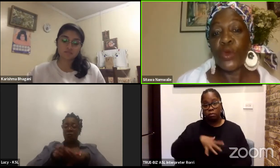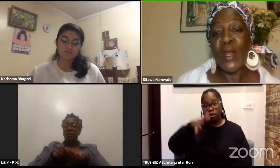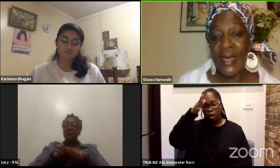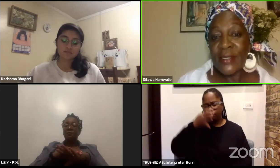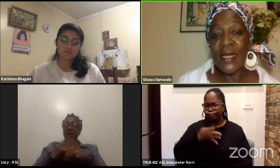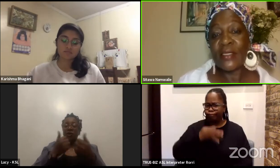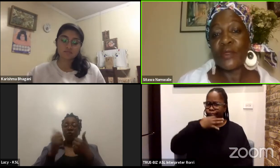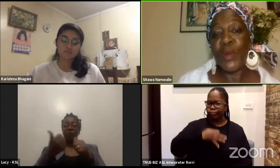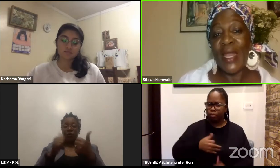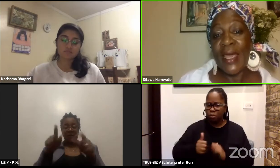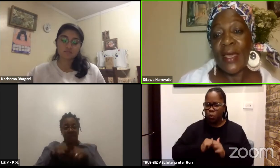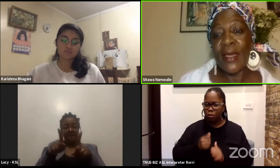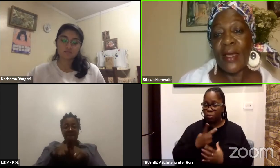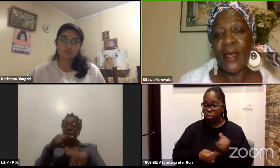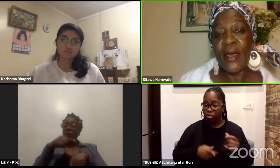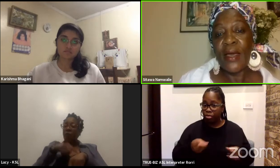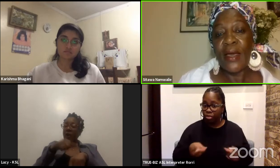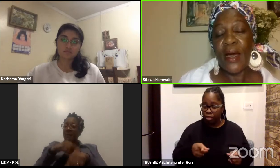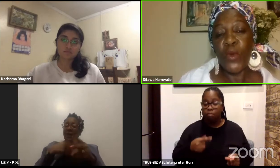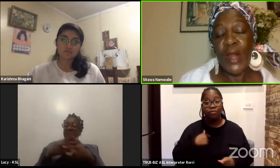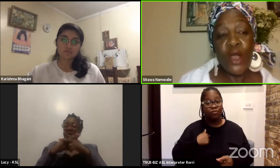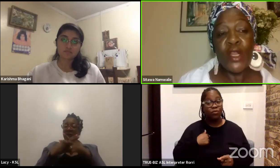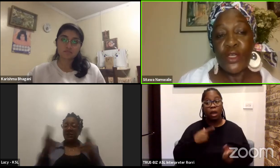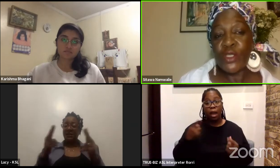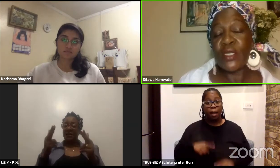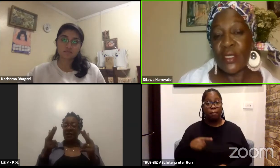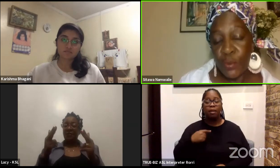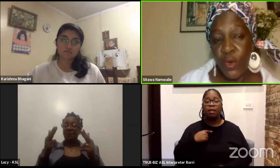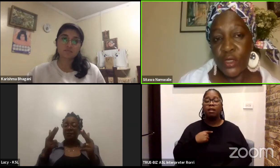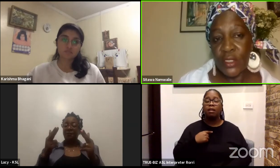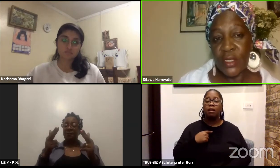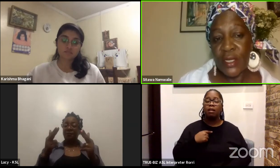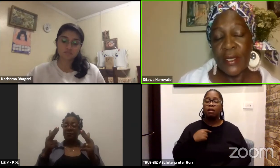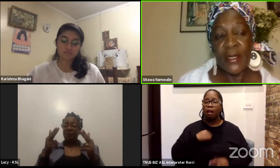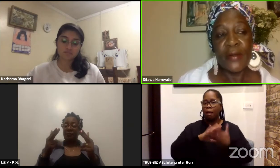So when I got interested in sports I had somebody